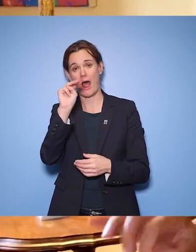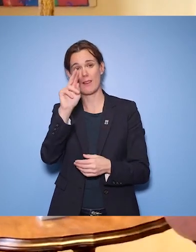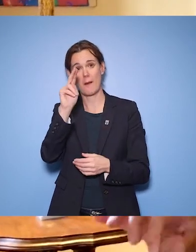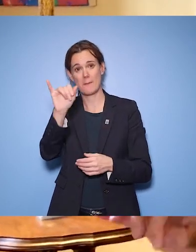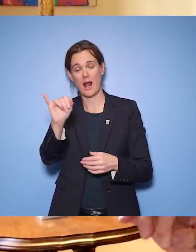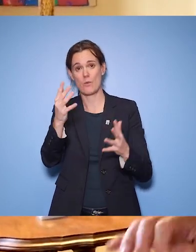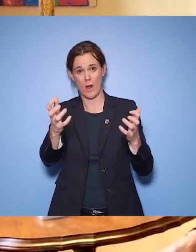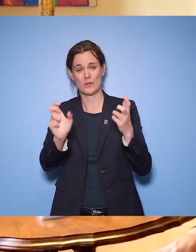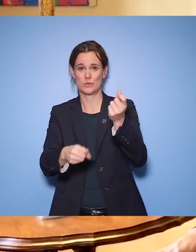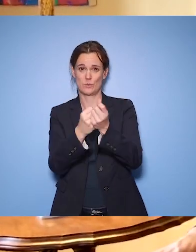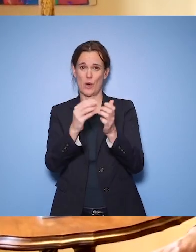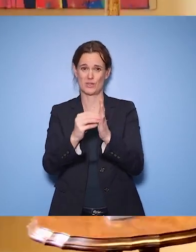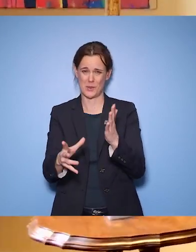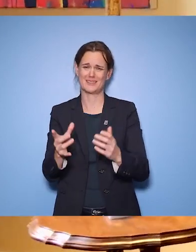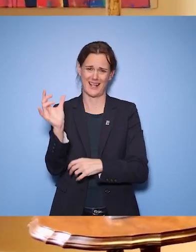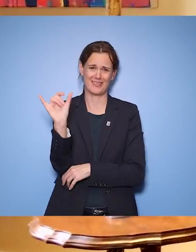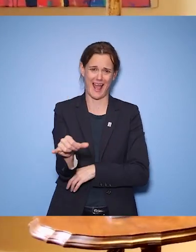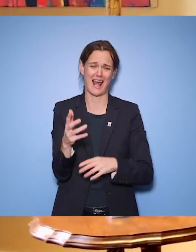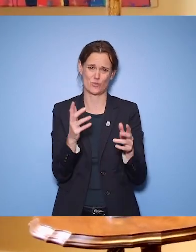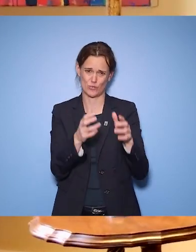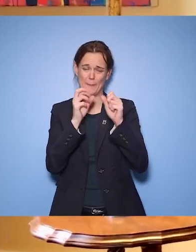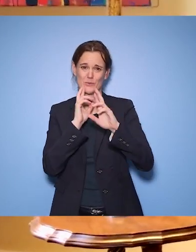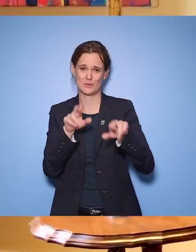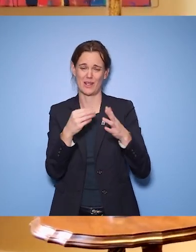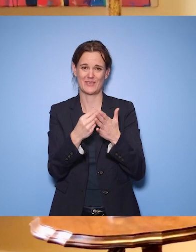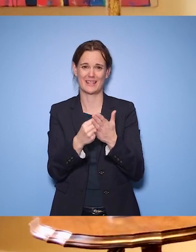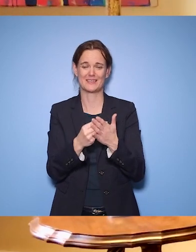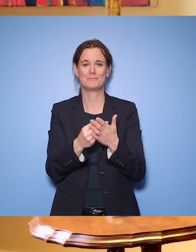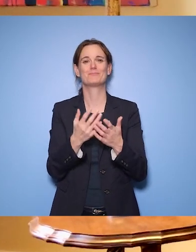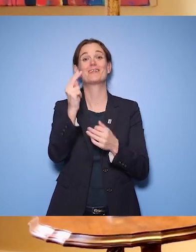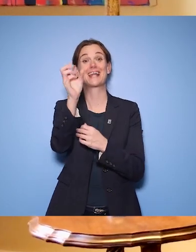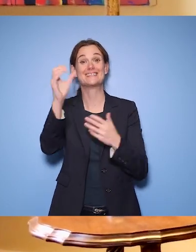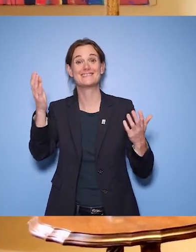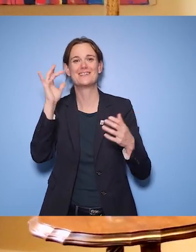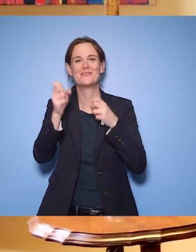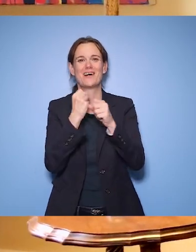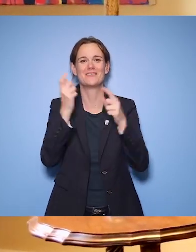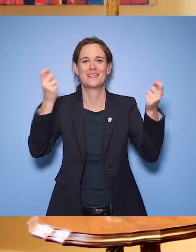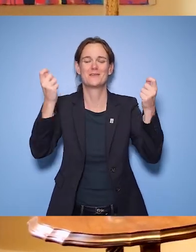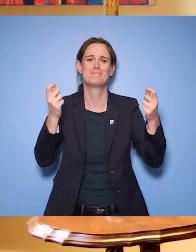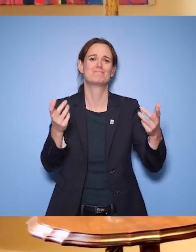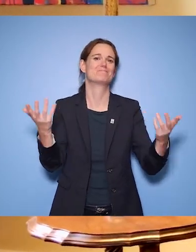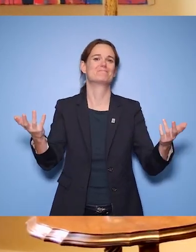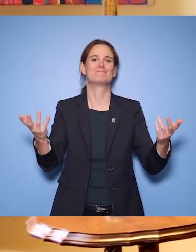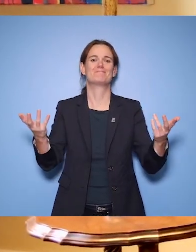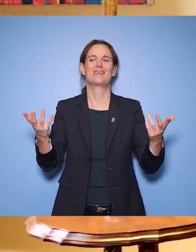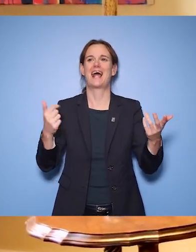the existing students. NSCC, on your 25th anniversary I want to say what a treat it has been to